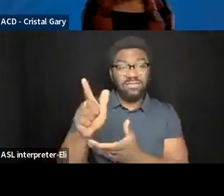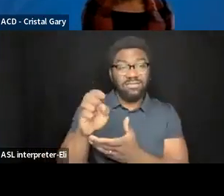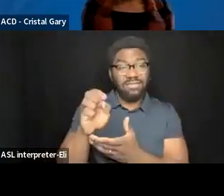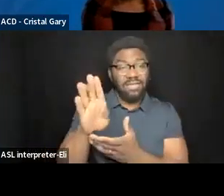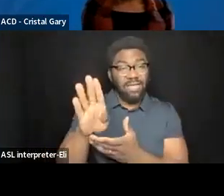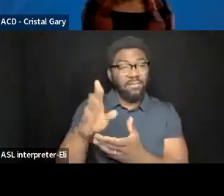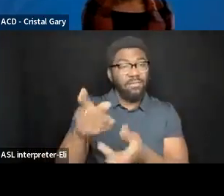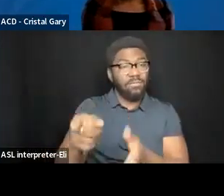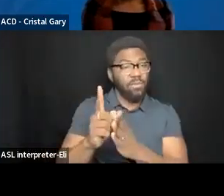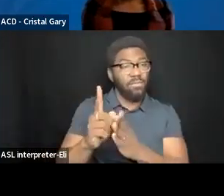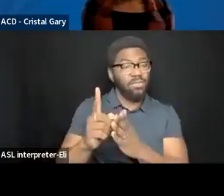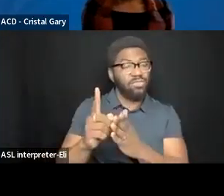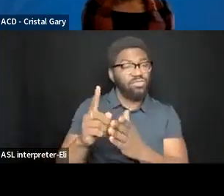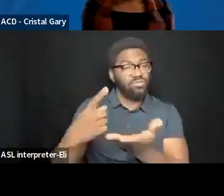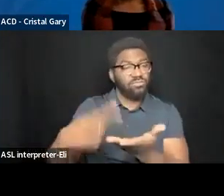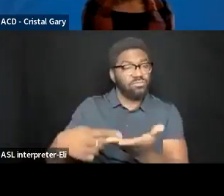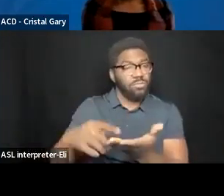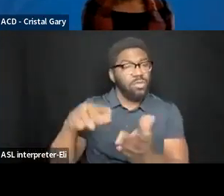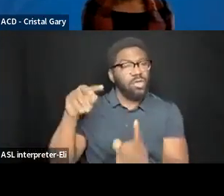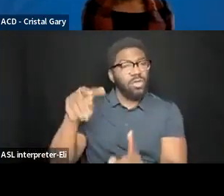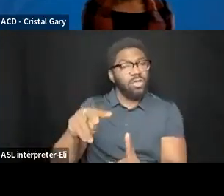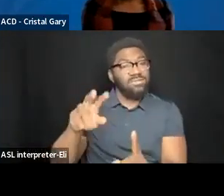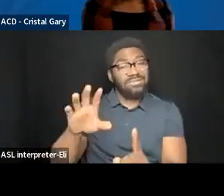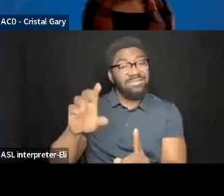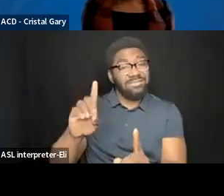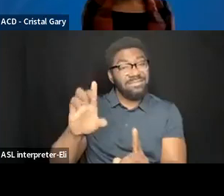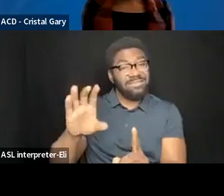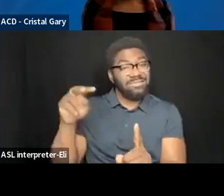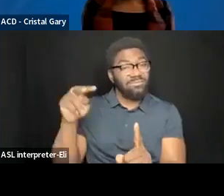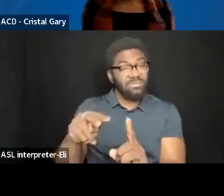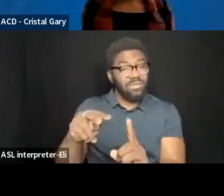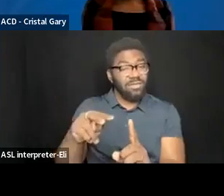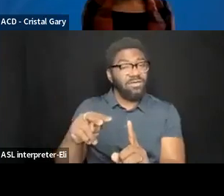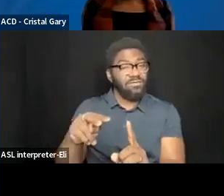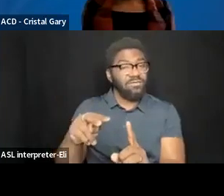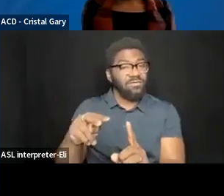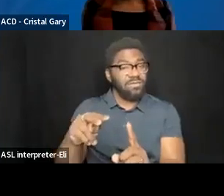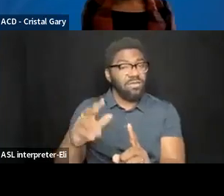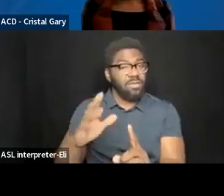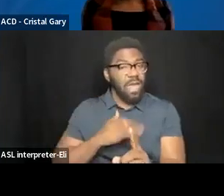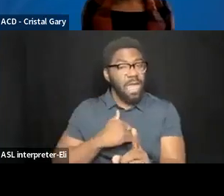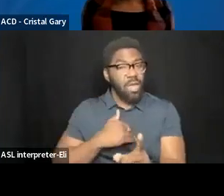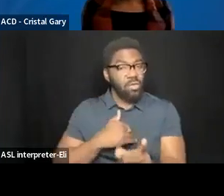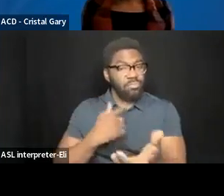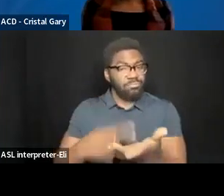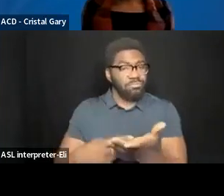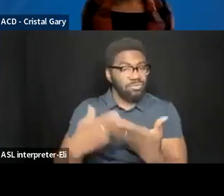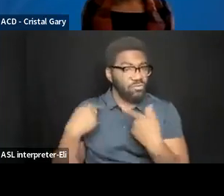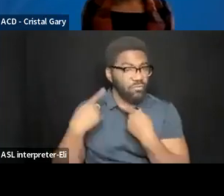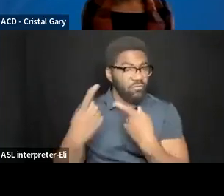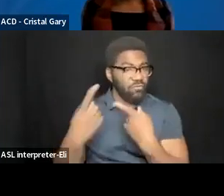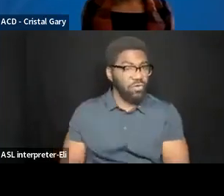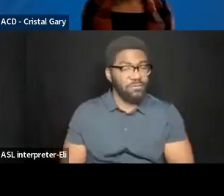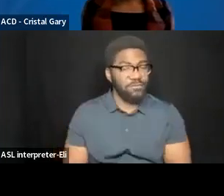of CDC's perspective on this and the discussion that we have had. So over to you, Deb. Great. Well, thanks so much.